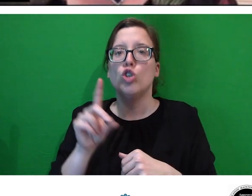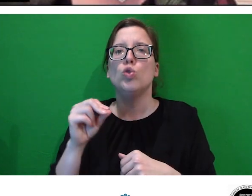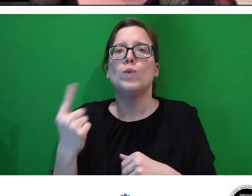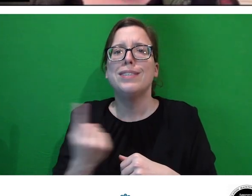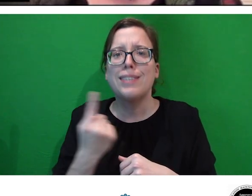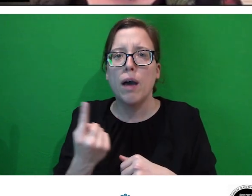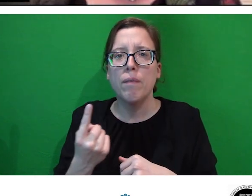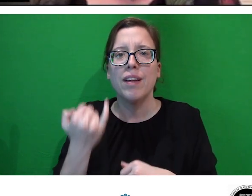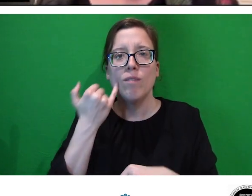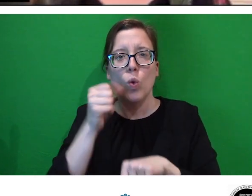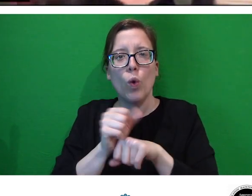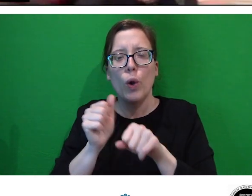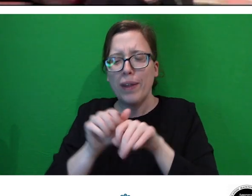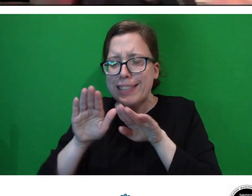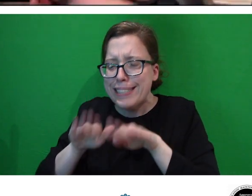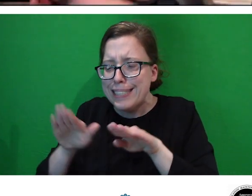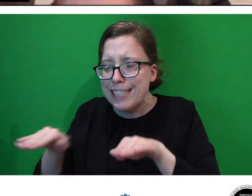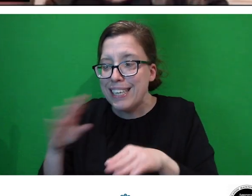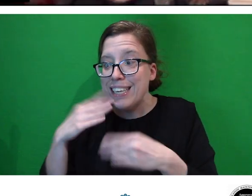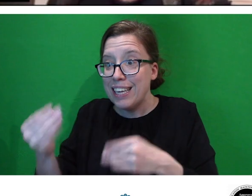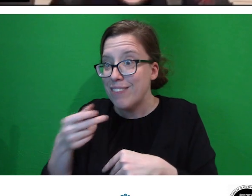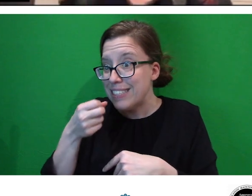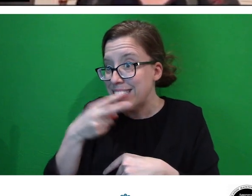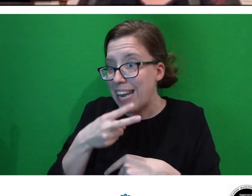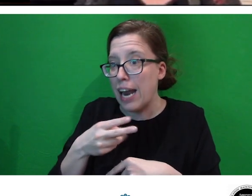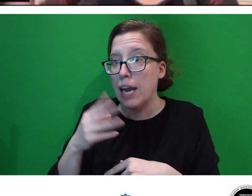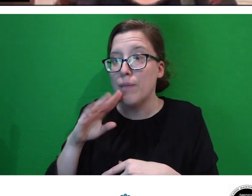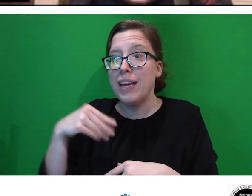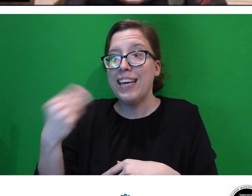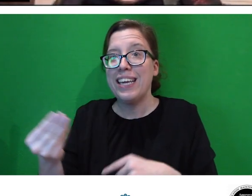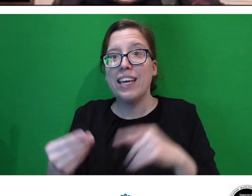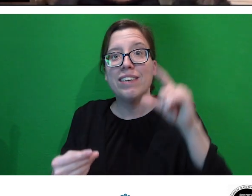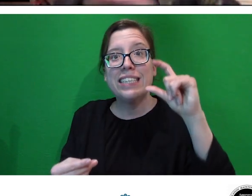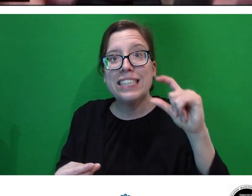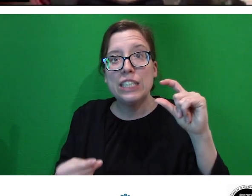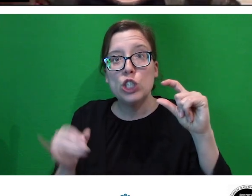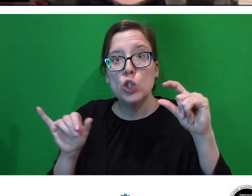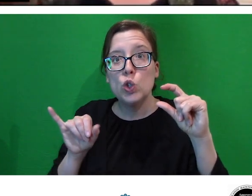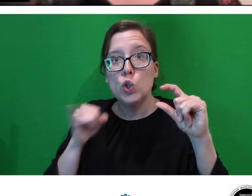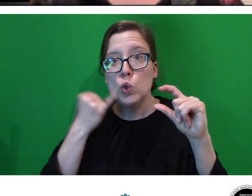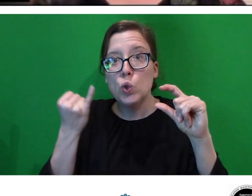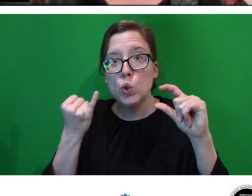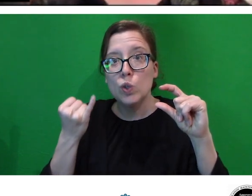shift his eyes, shift his body, reach out for you, do something.